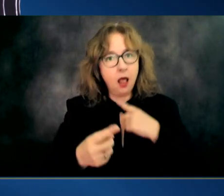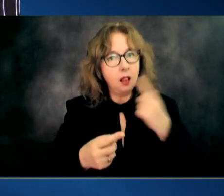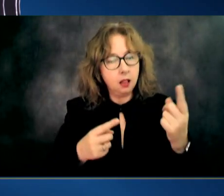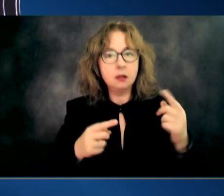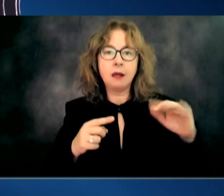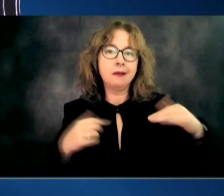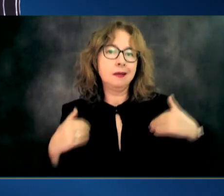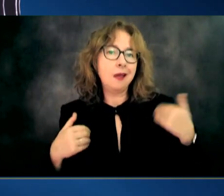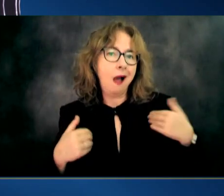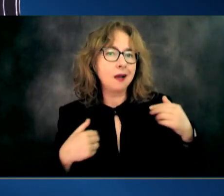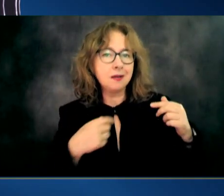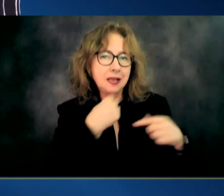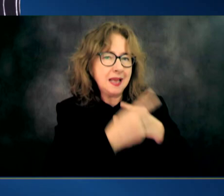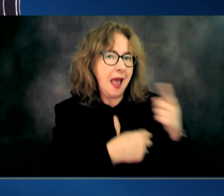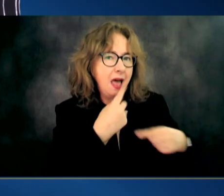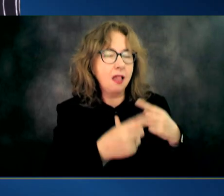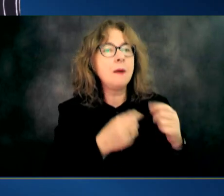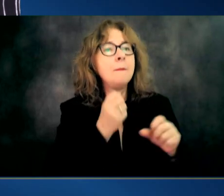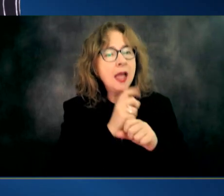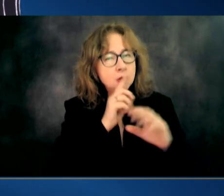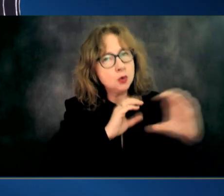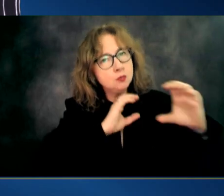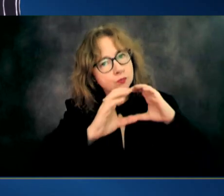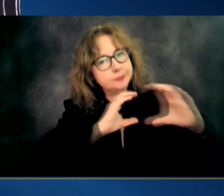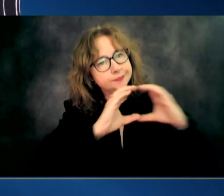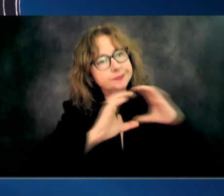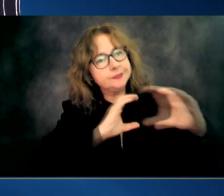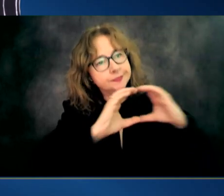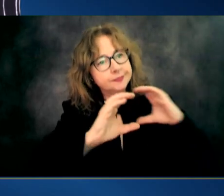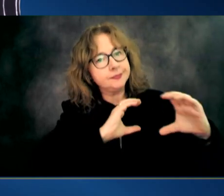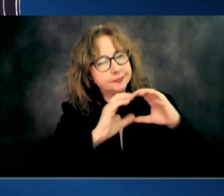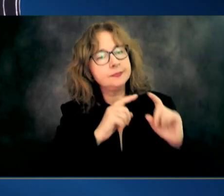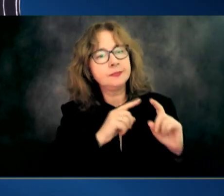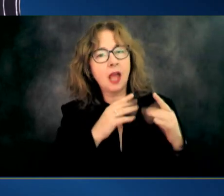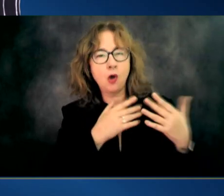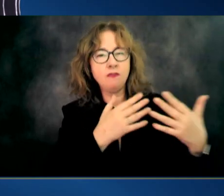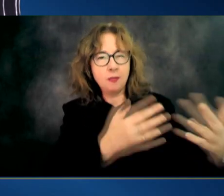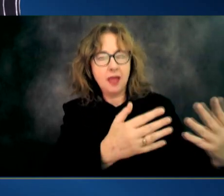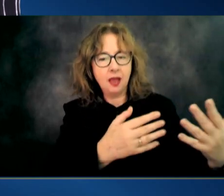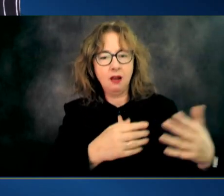just make sure you have an open communication, and just go from there. And you should be beautiful,